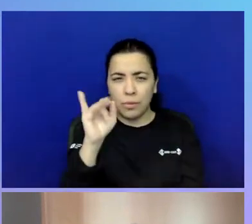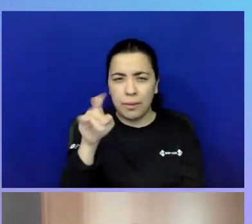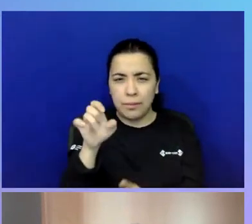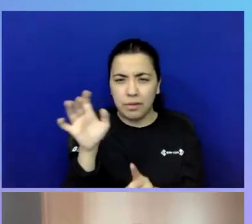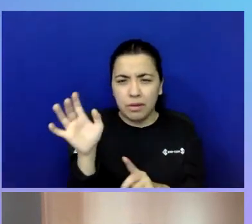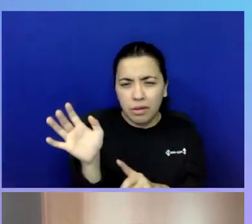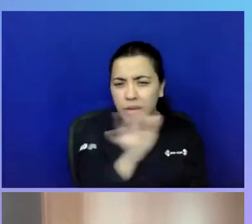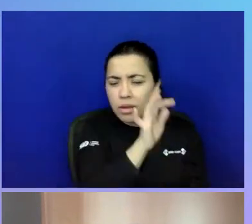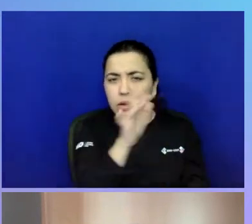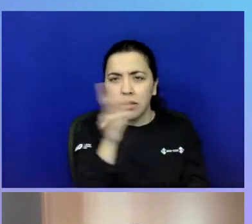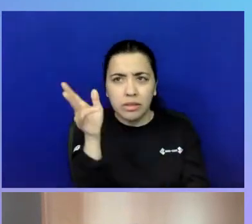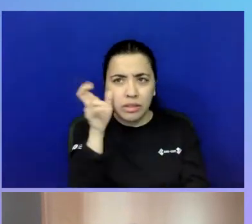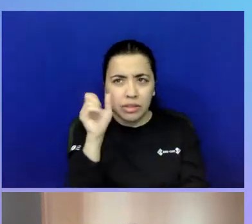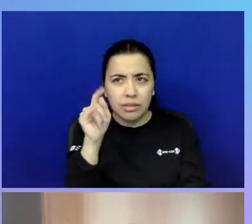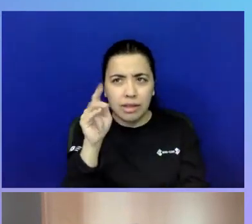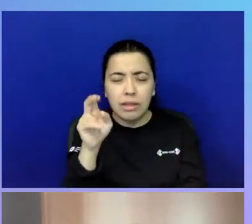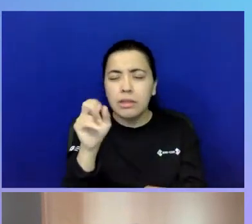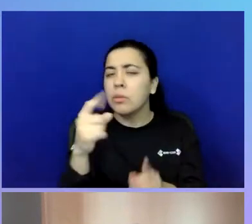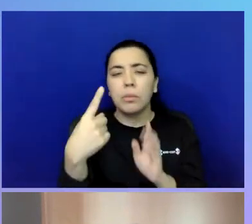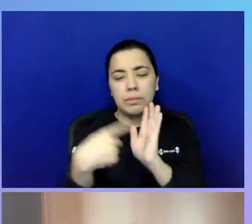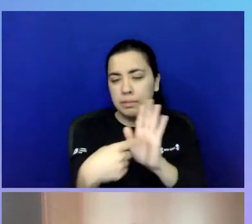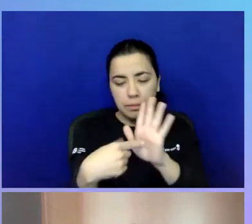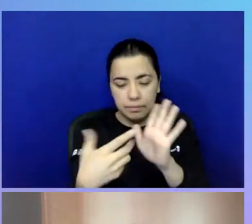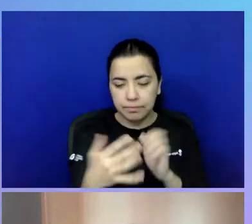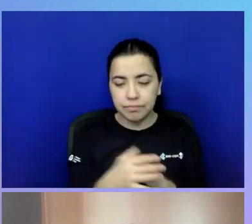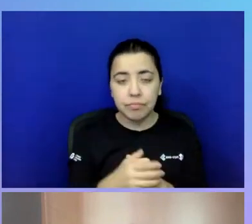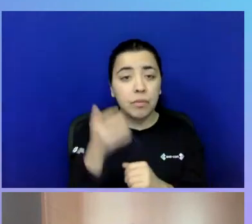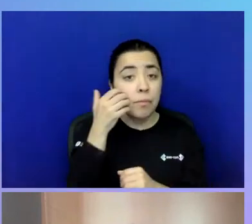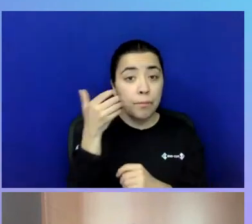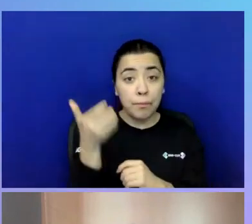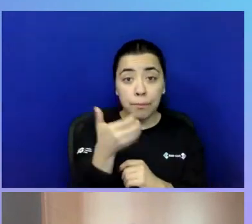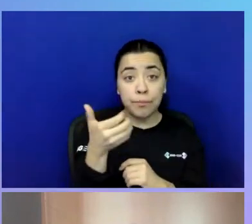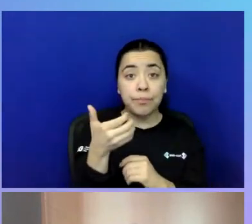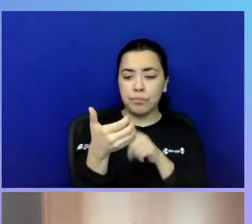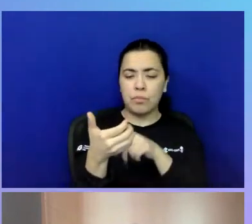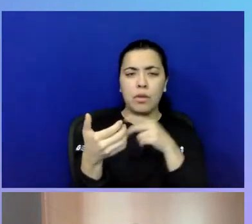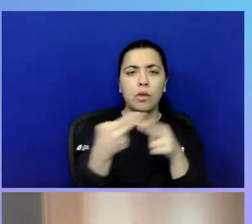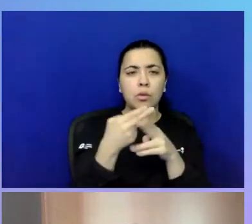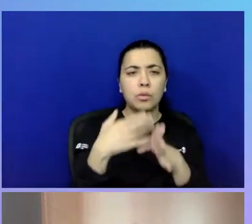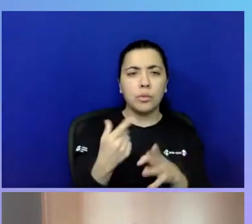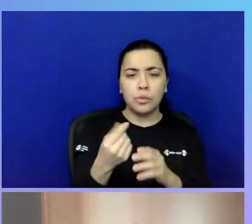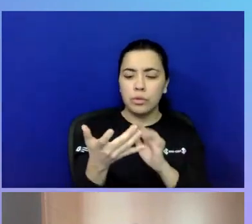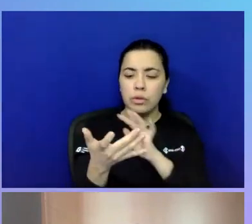for example, in mobile the user would swipe shipping. And here